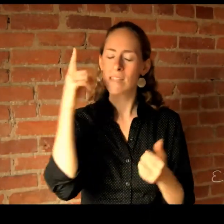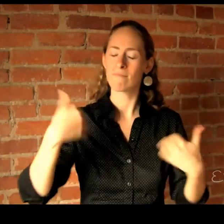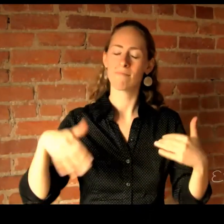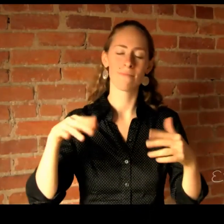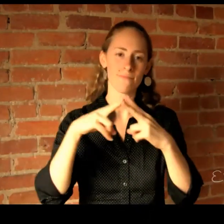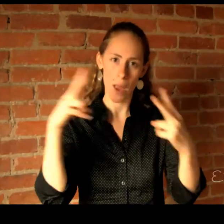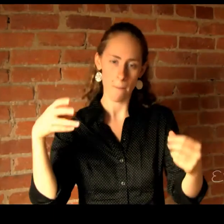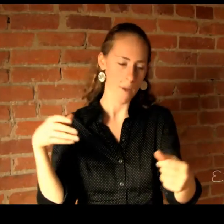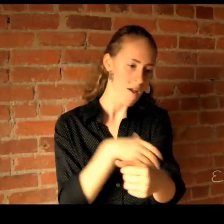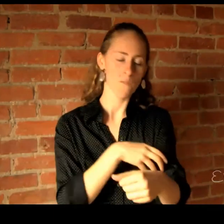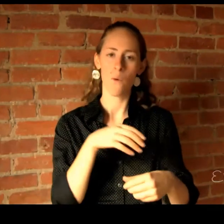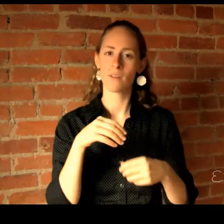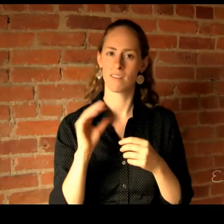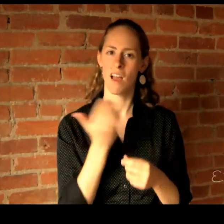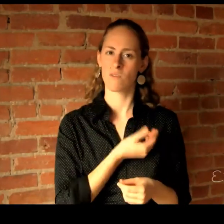This concept presents how powerful literature is in our society.